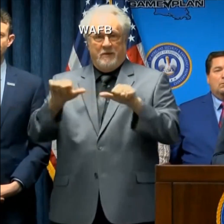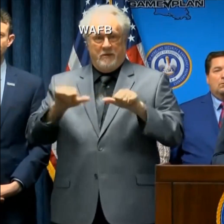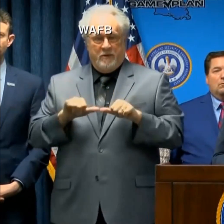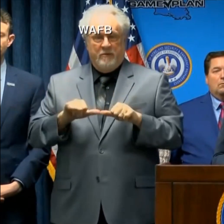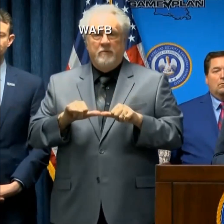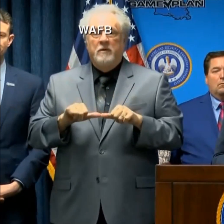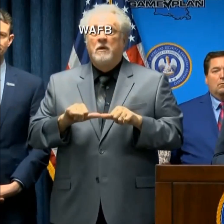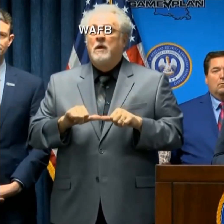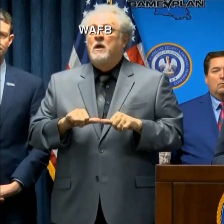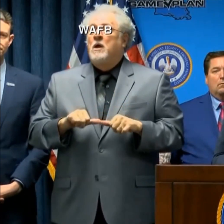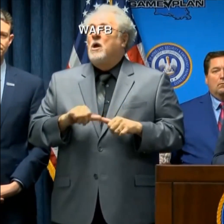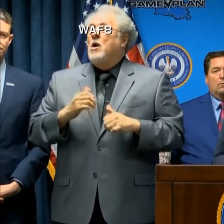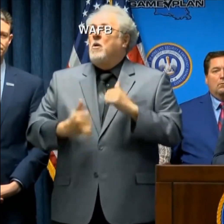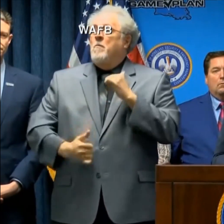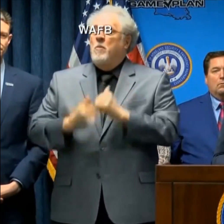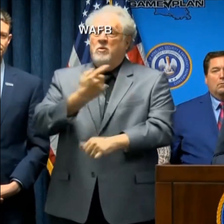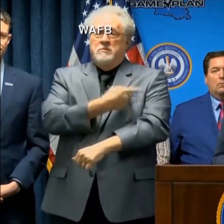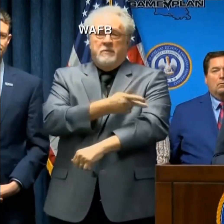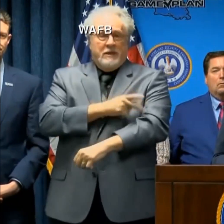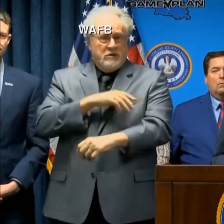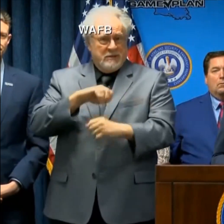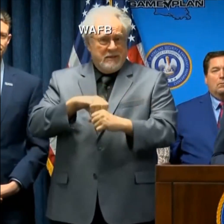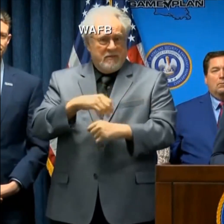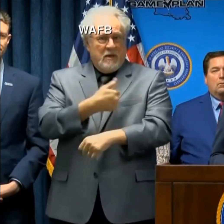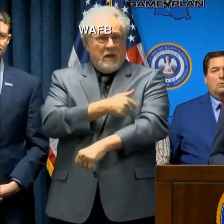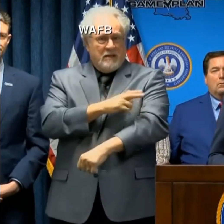majority of current patients are hospitalized the reality is that not